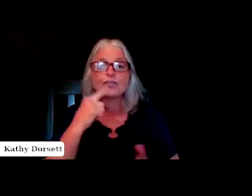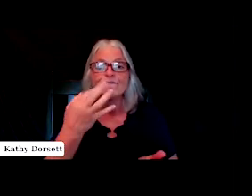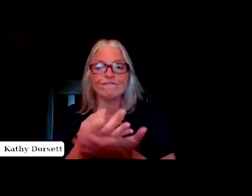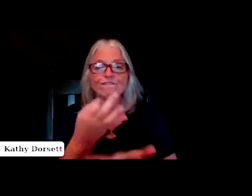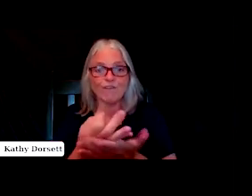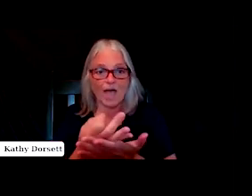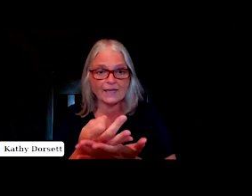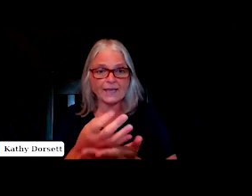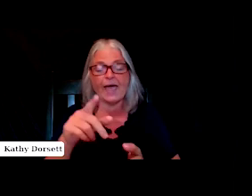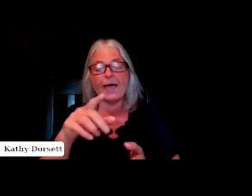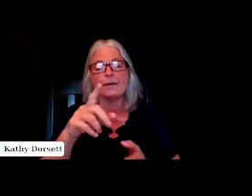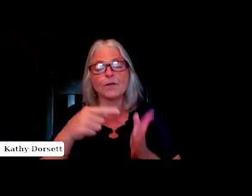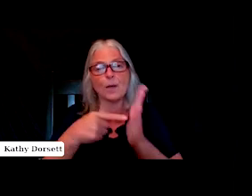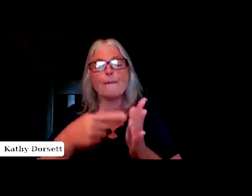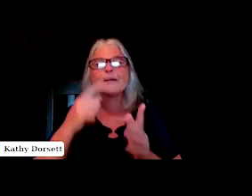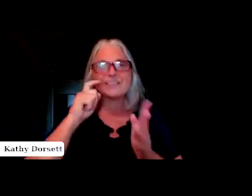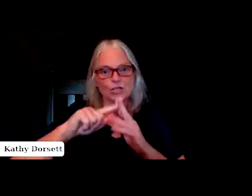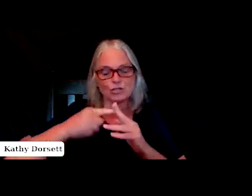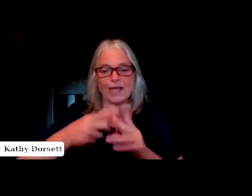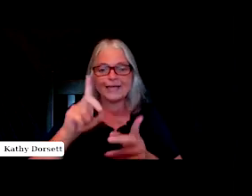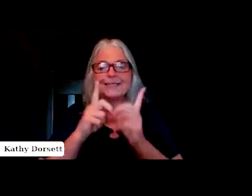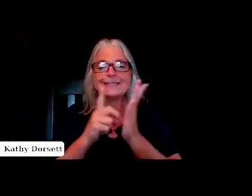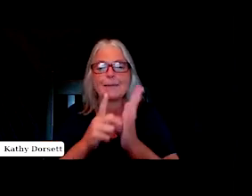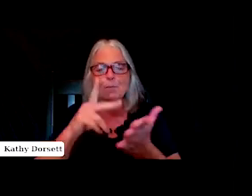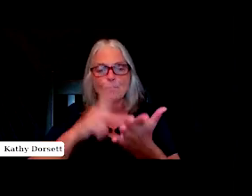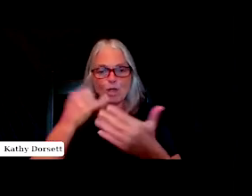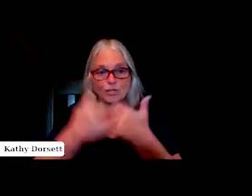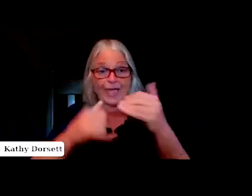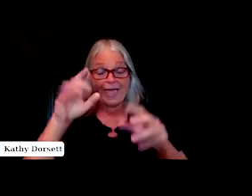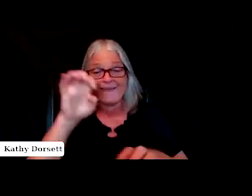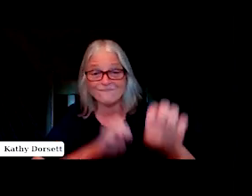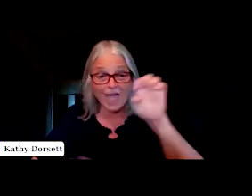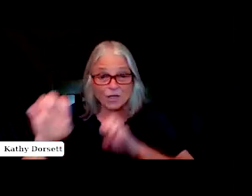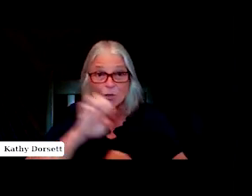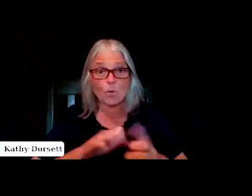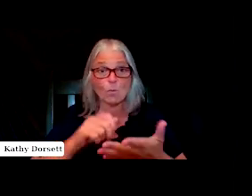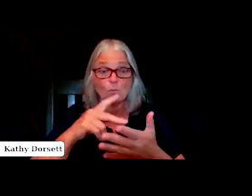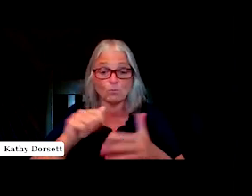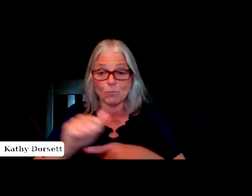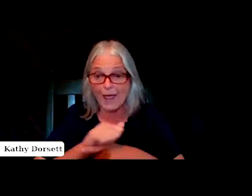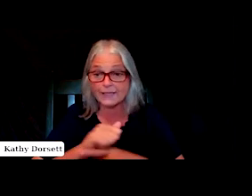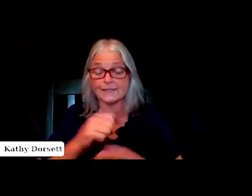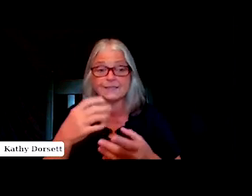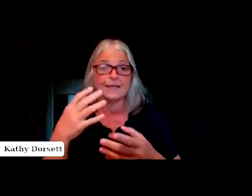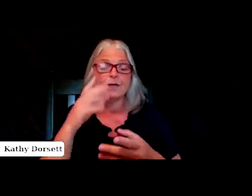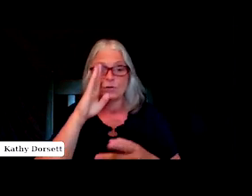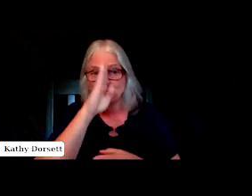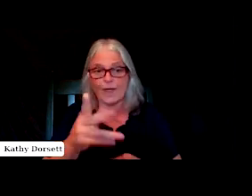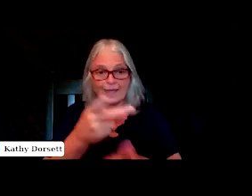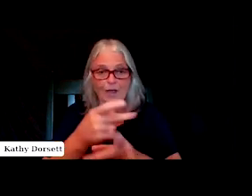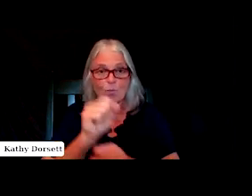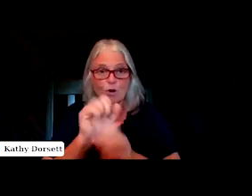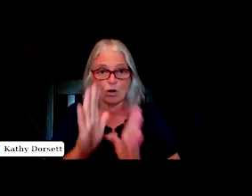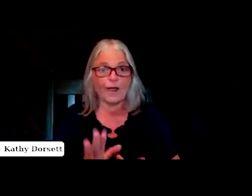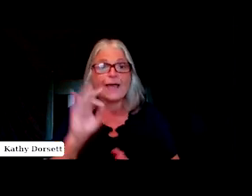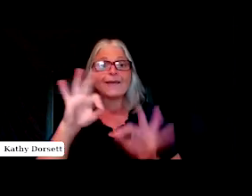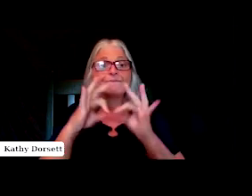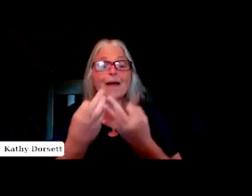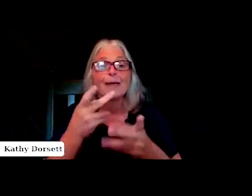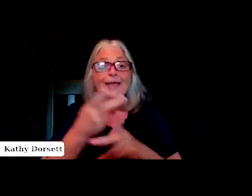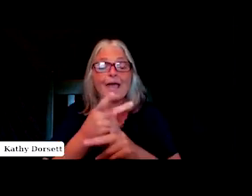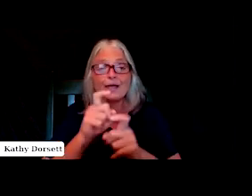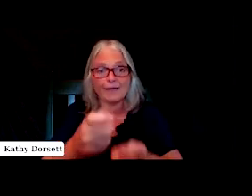Pilot and demonstration projects, evaluating practice to strengthen direct care, worker, family caregiver, and consumer communication.